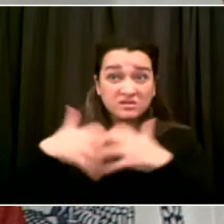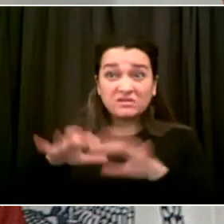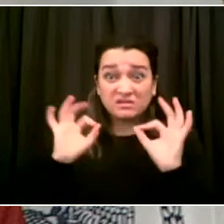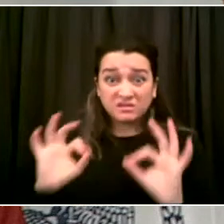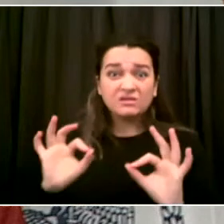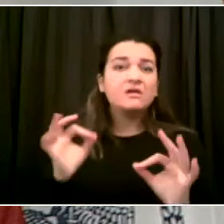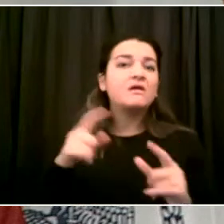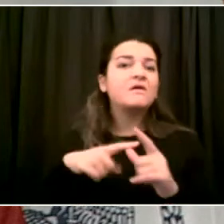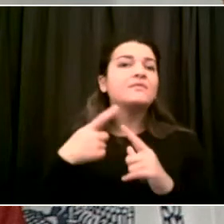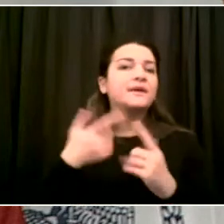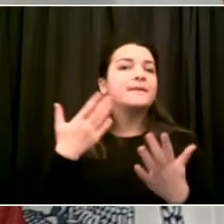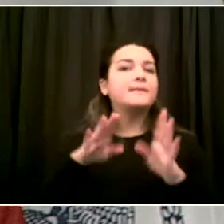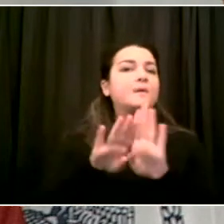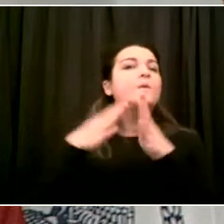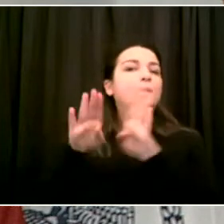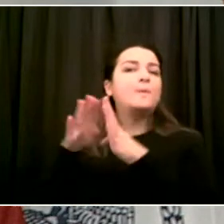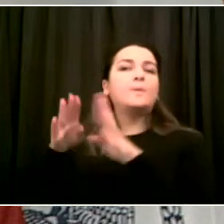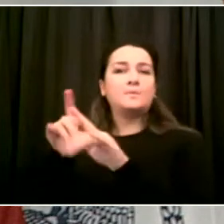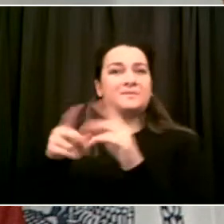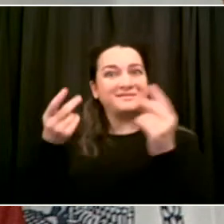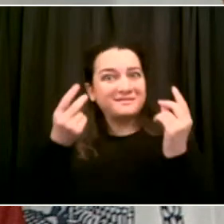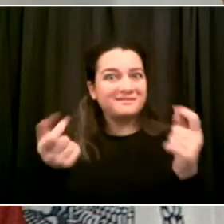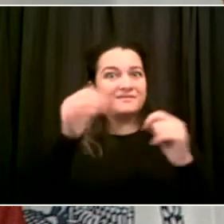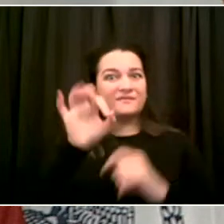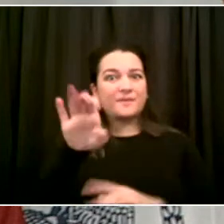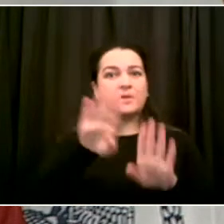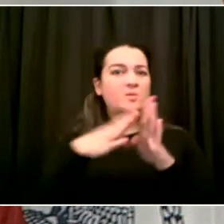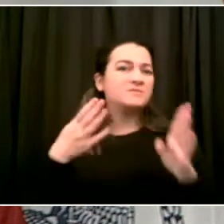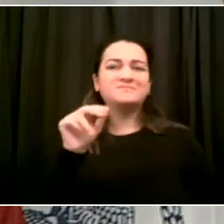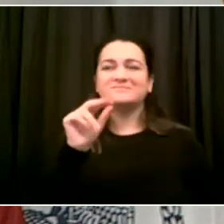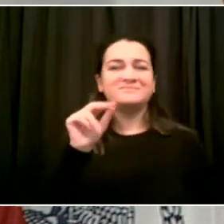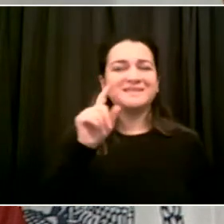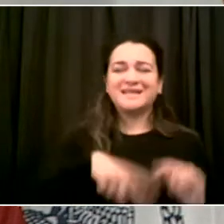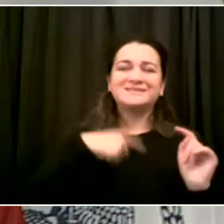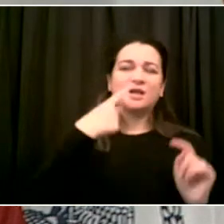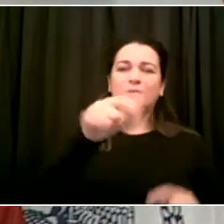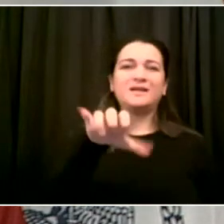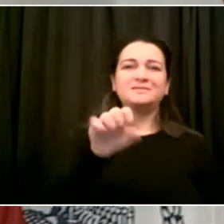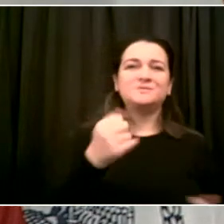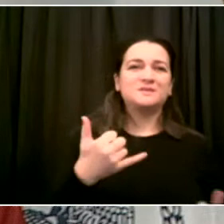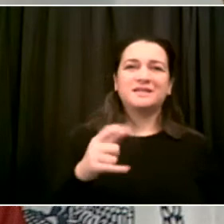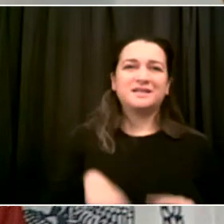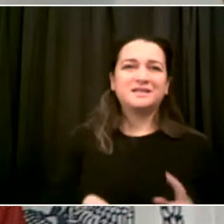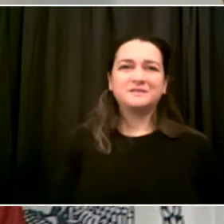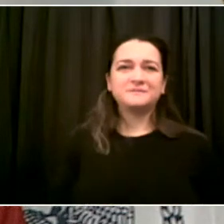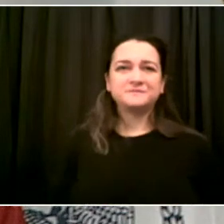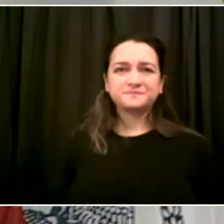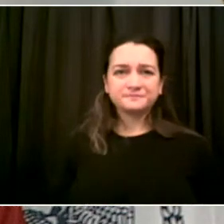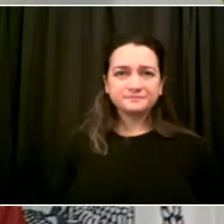SEE MIDDLE SCHOOLS COME BACK AS SOON AS POSSIBLE. WE WILL PROVVE ID UIGDANCE I IN FEBRUARY FOR